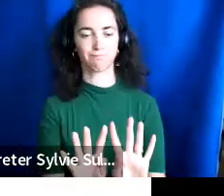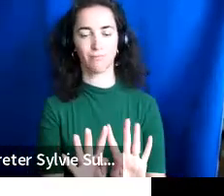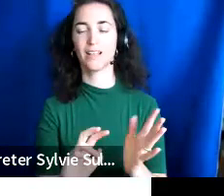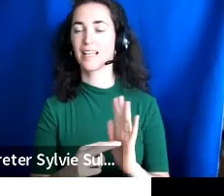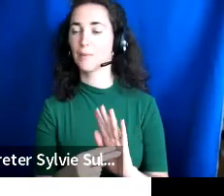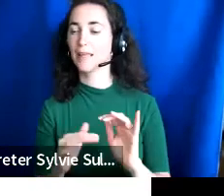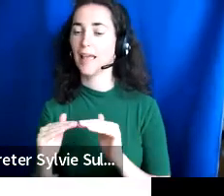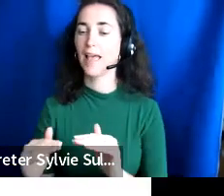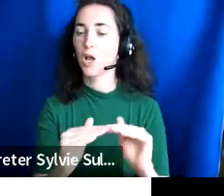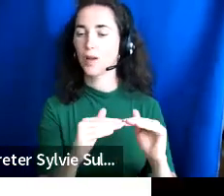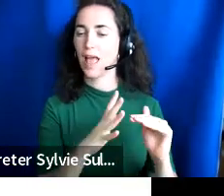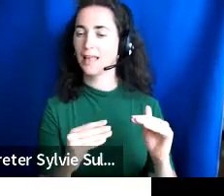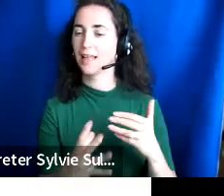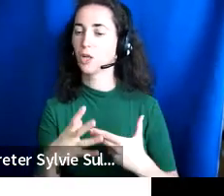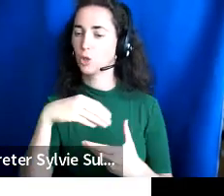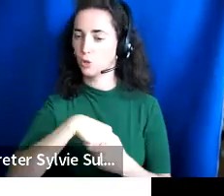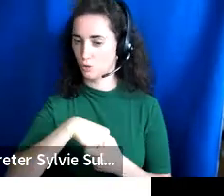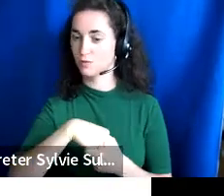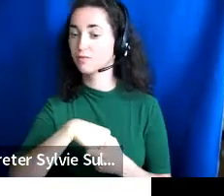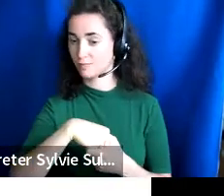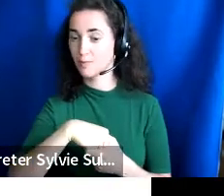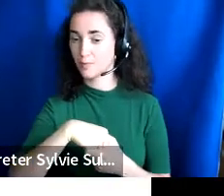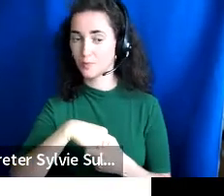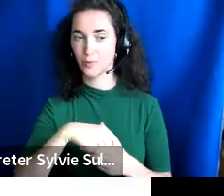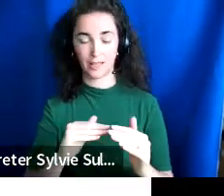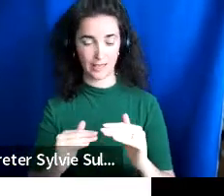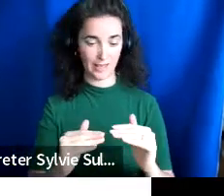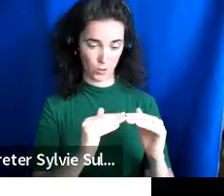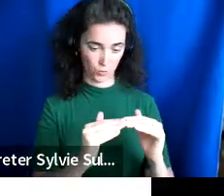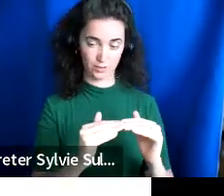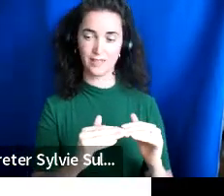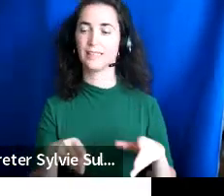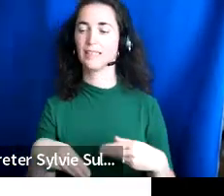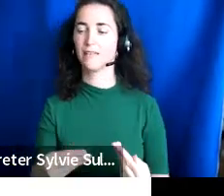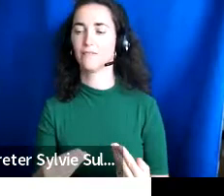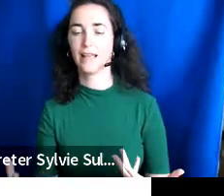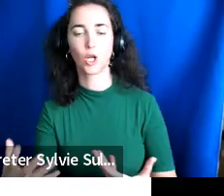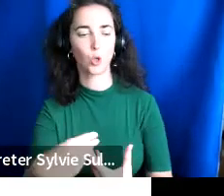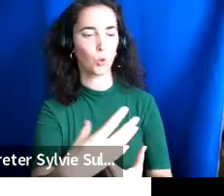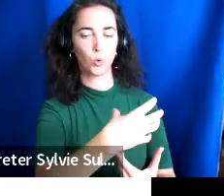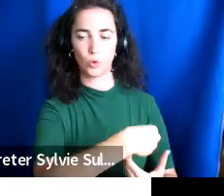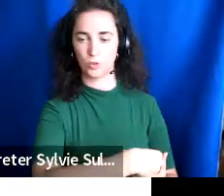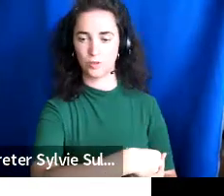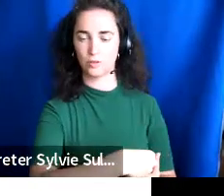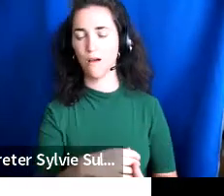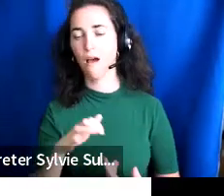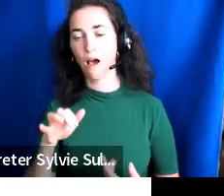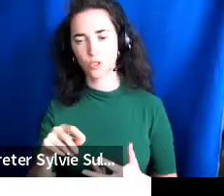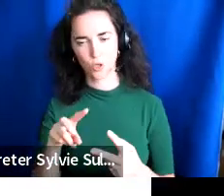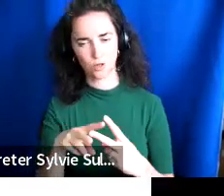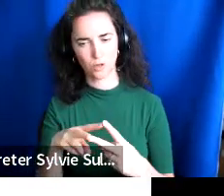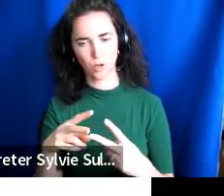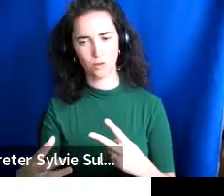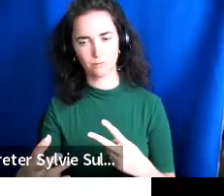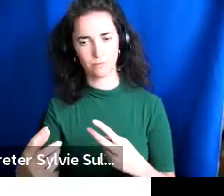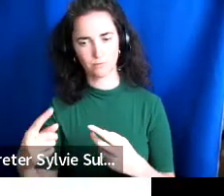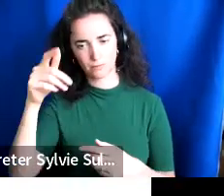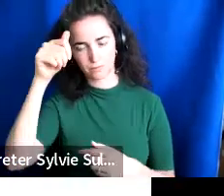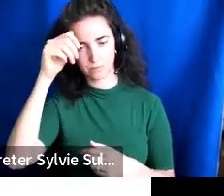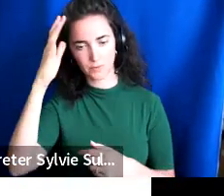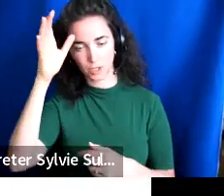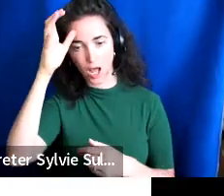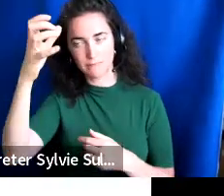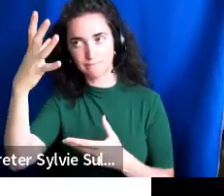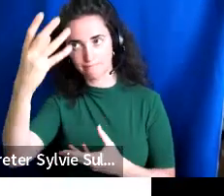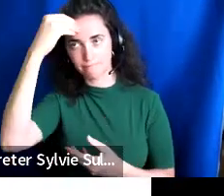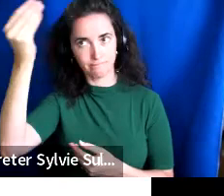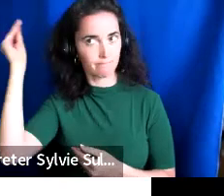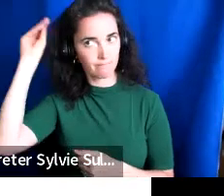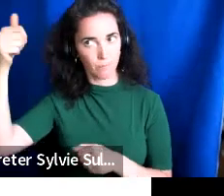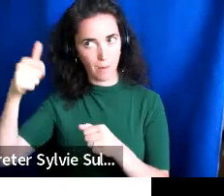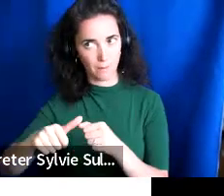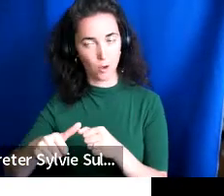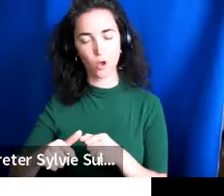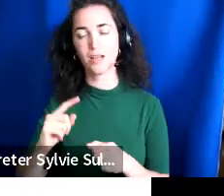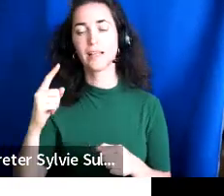Okay by creating a You have created inclusion the the call in sense that you would have to keep the back of your mind when you're creating disability and box disability friendly.